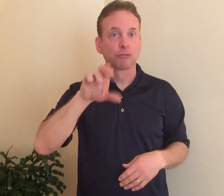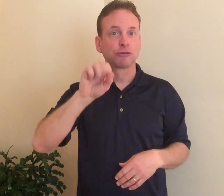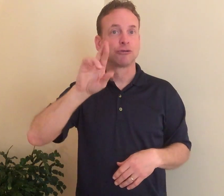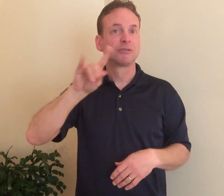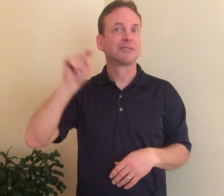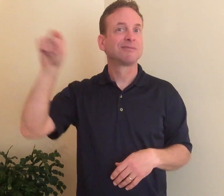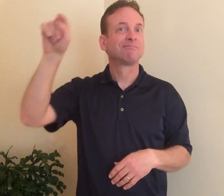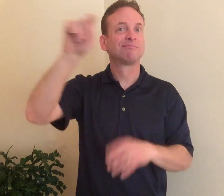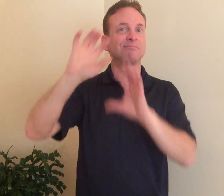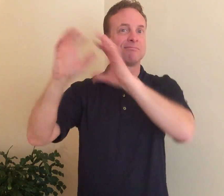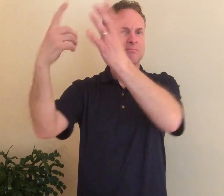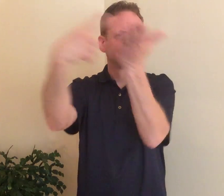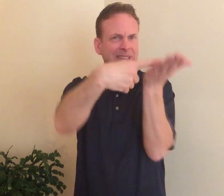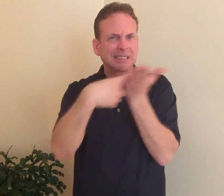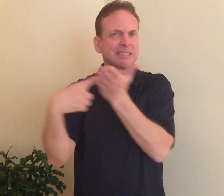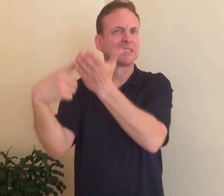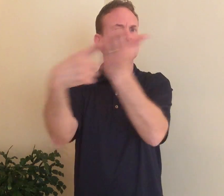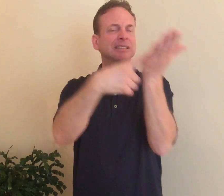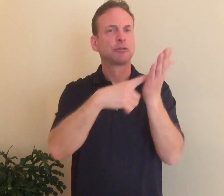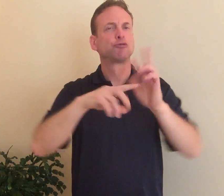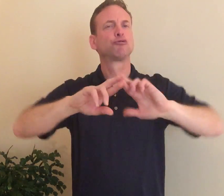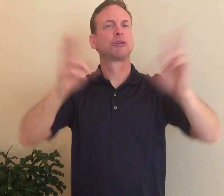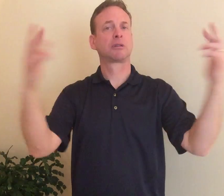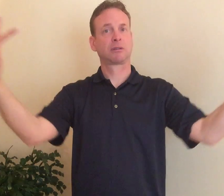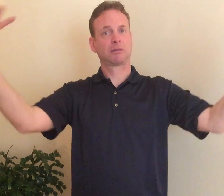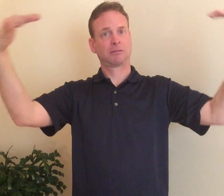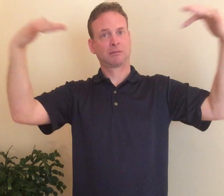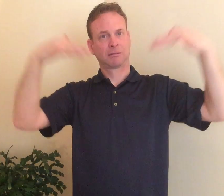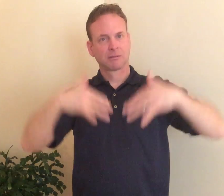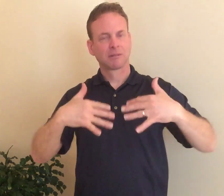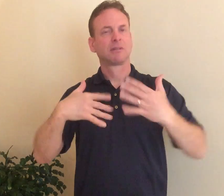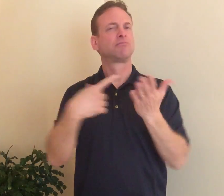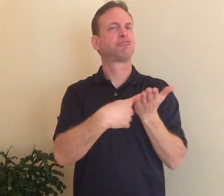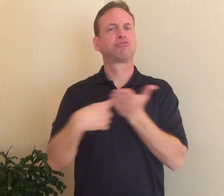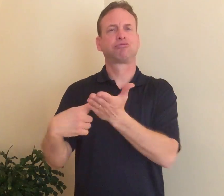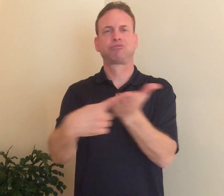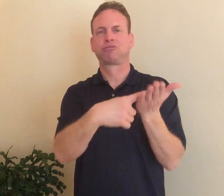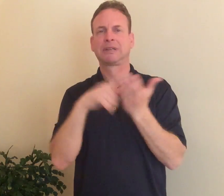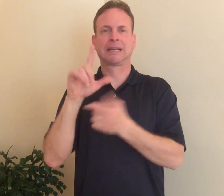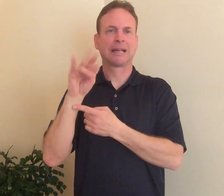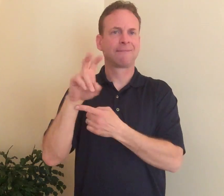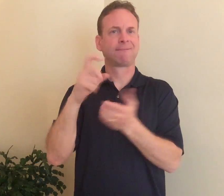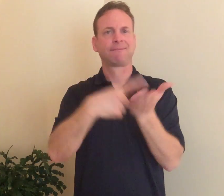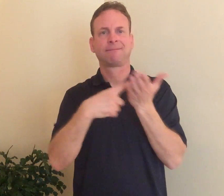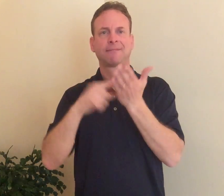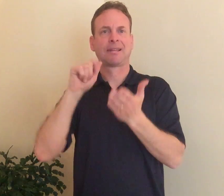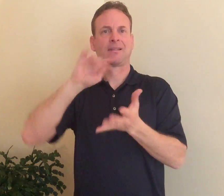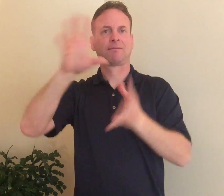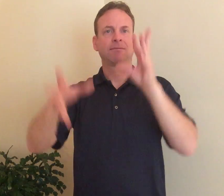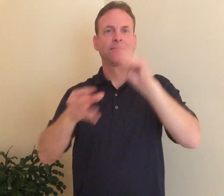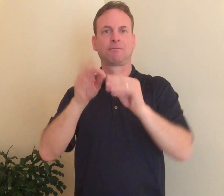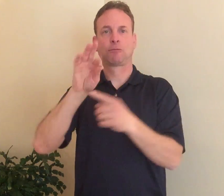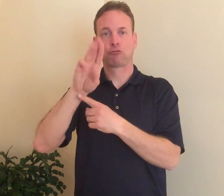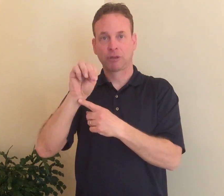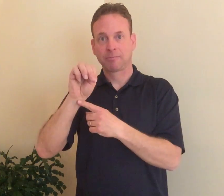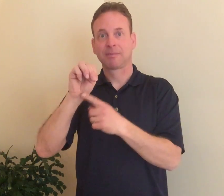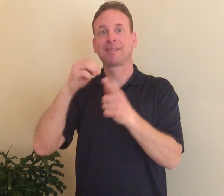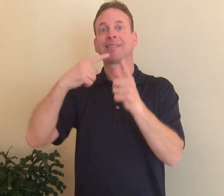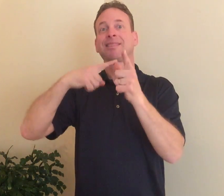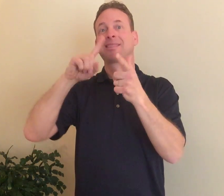at the forum, you're ready to discuss.